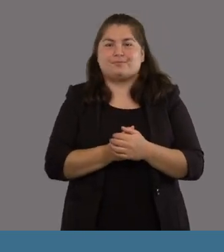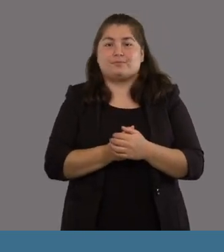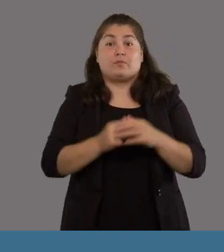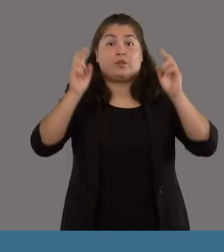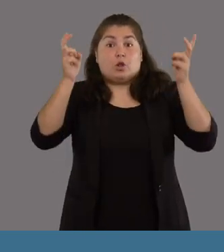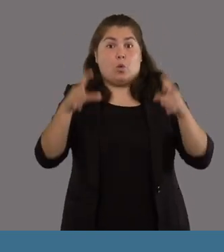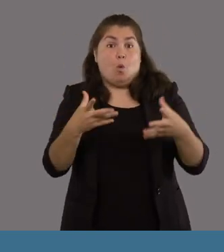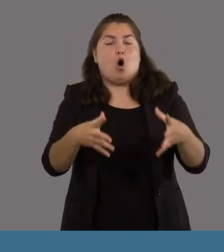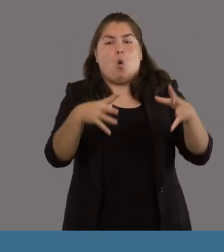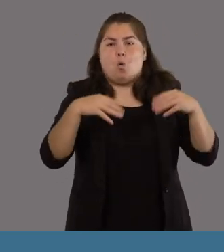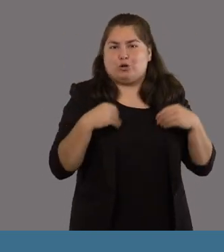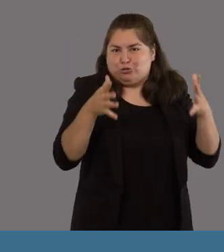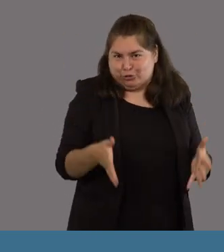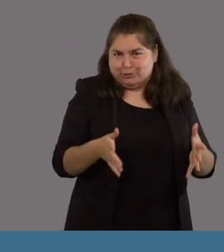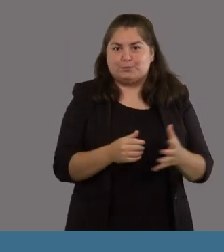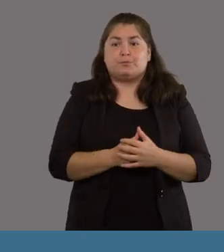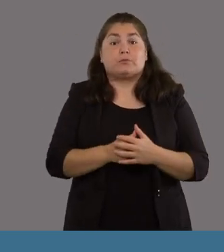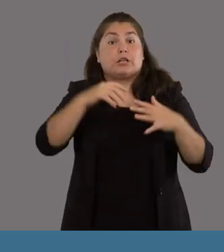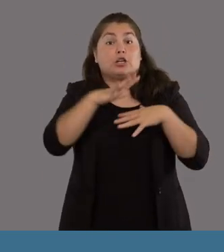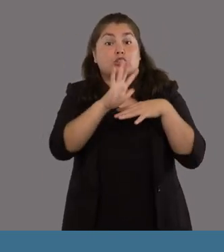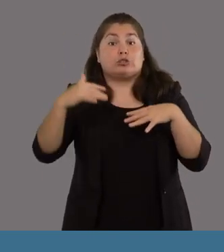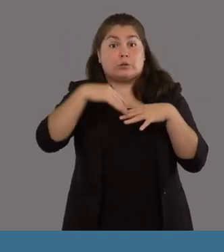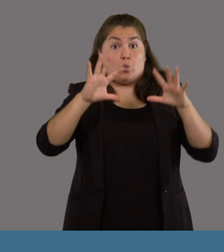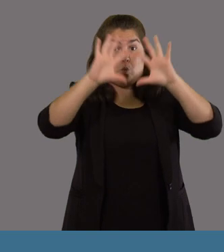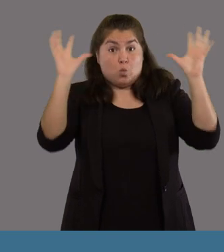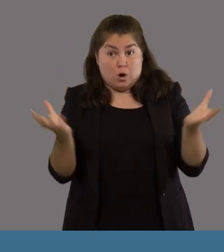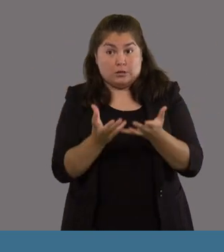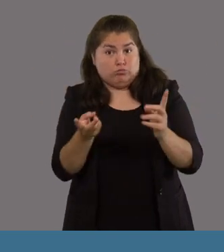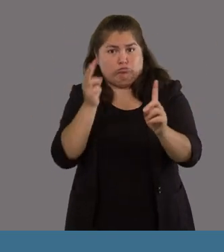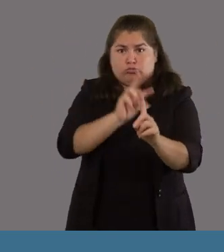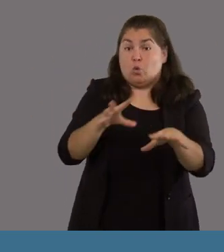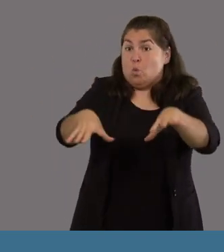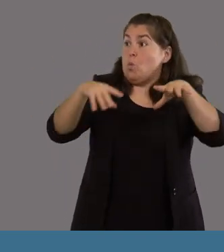Ownership: Within Indigenous worldviews, ownership is